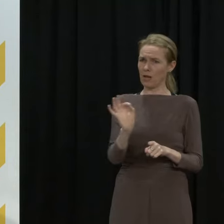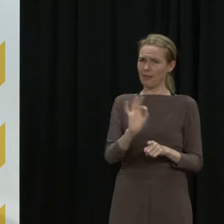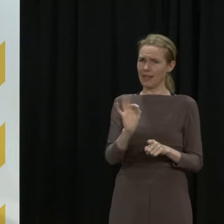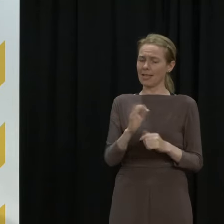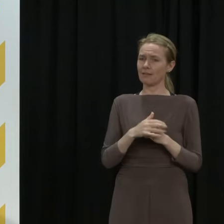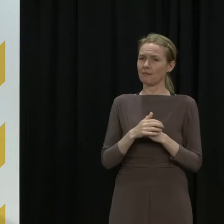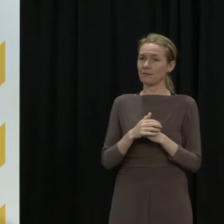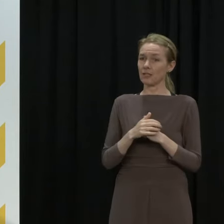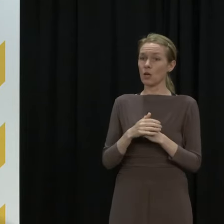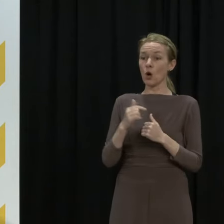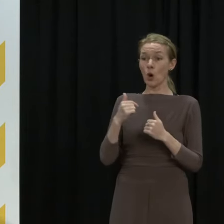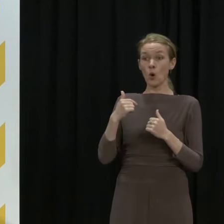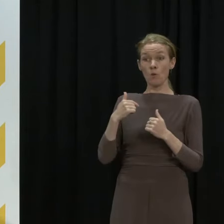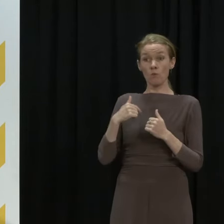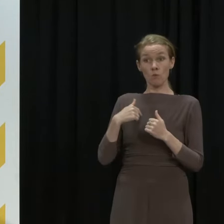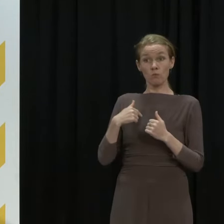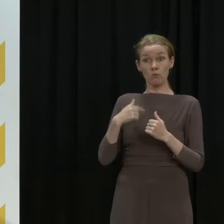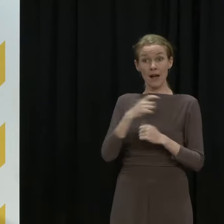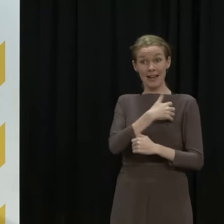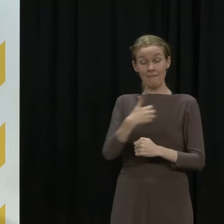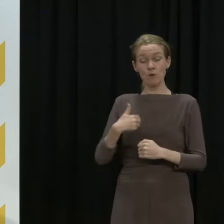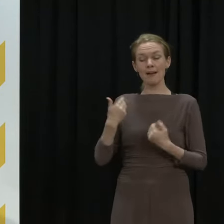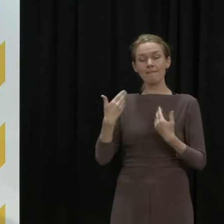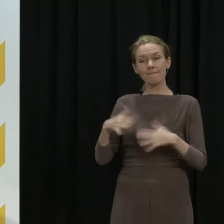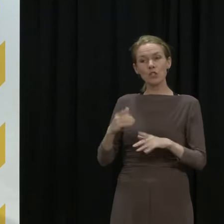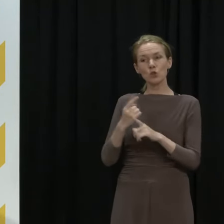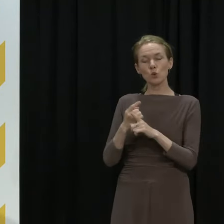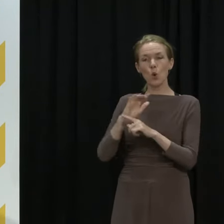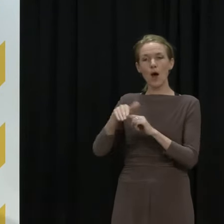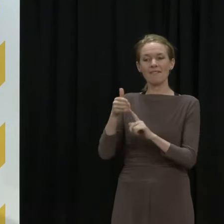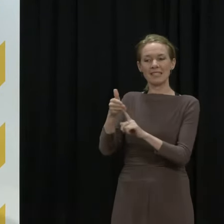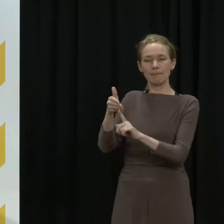and judging of them No, I don't think were treating them any differently.